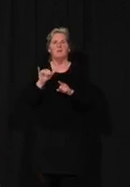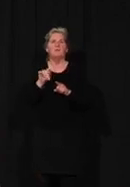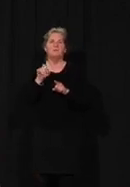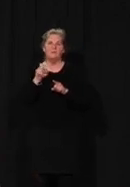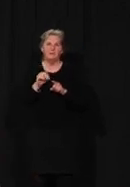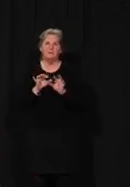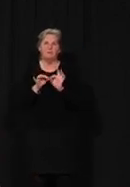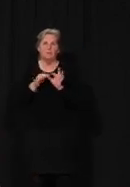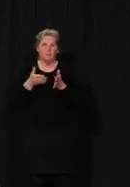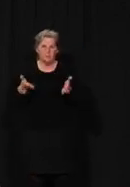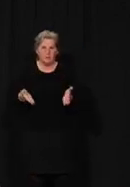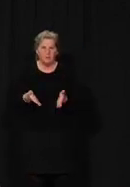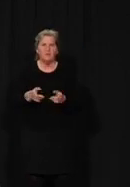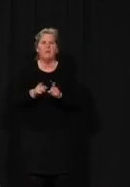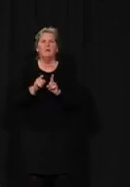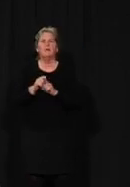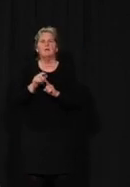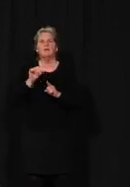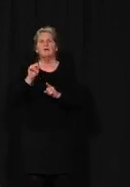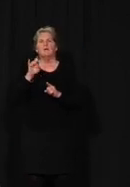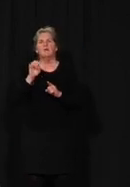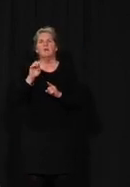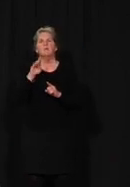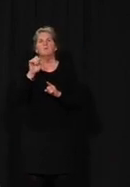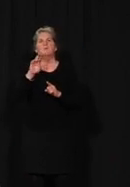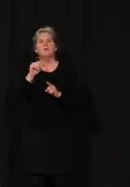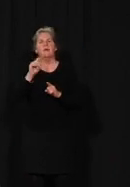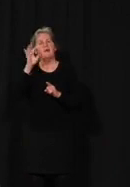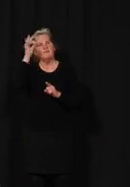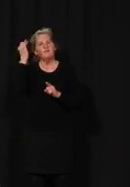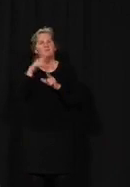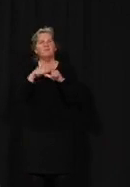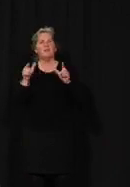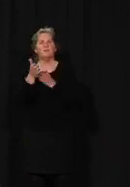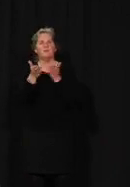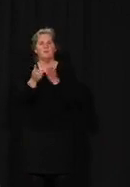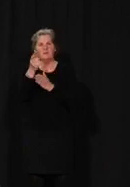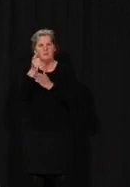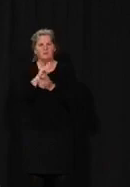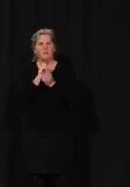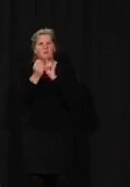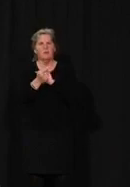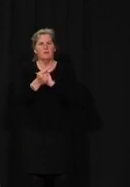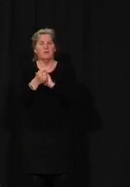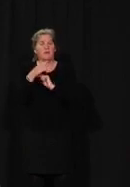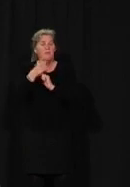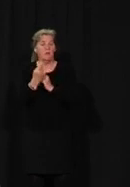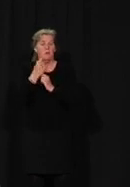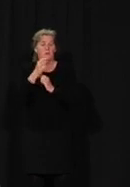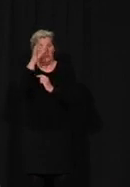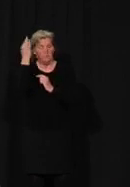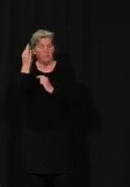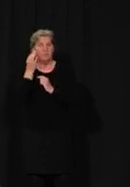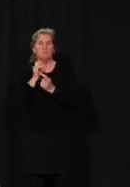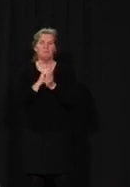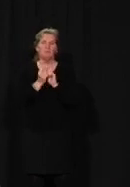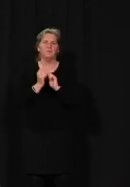American sign language translatr and Andre Bourcier from French language services who will translate any questions from French speaking journalists.